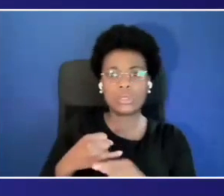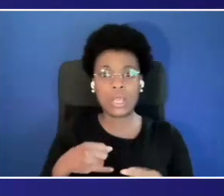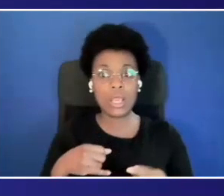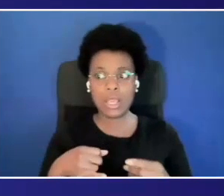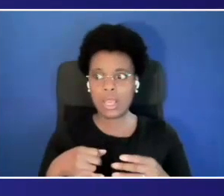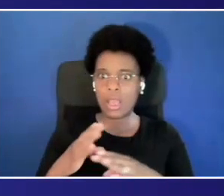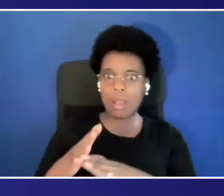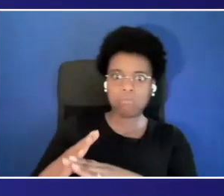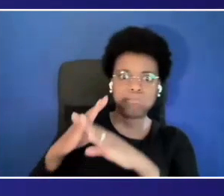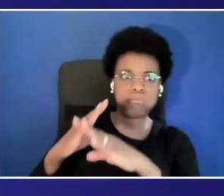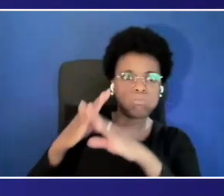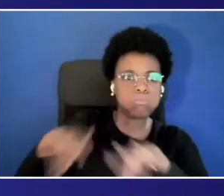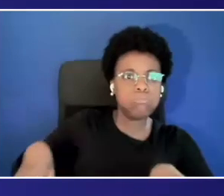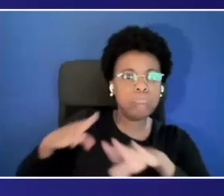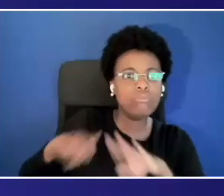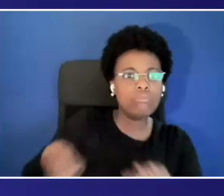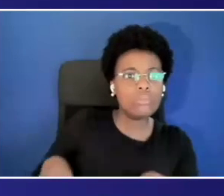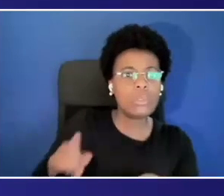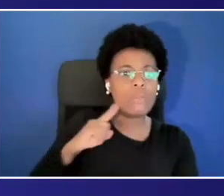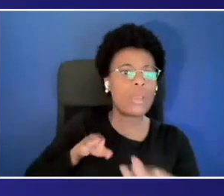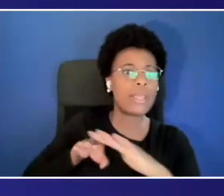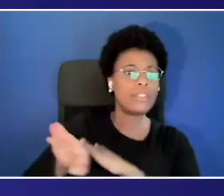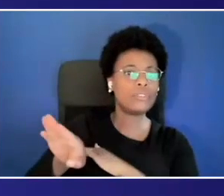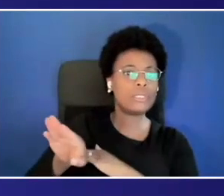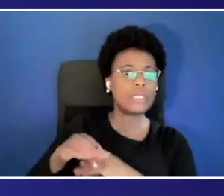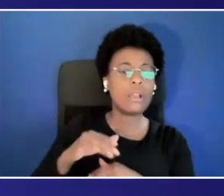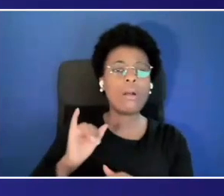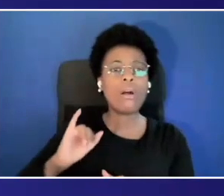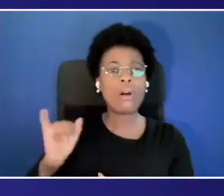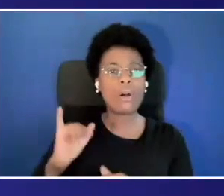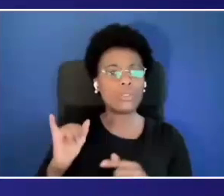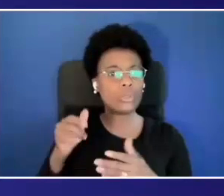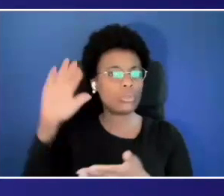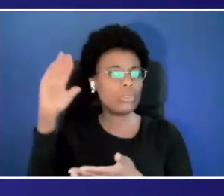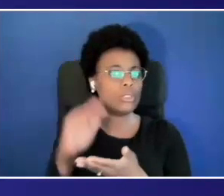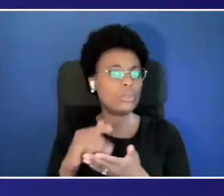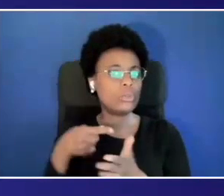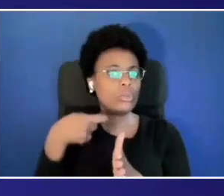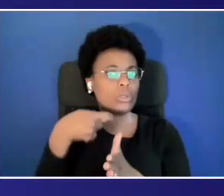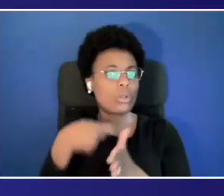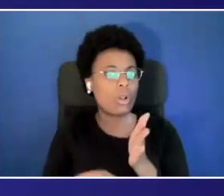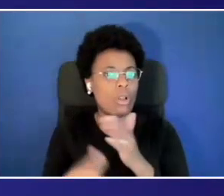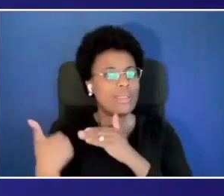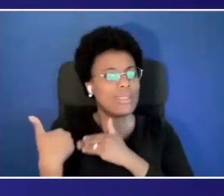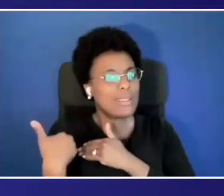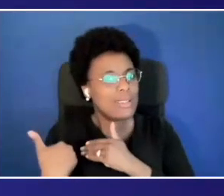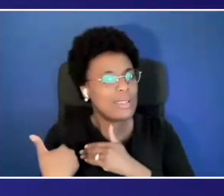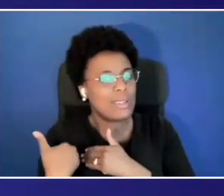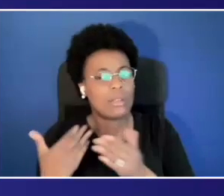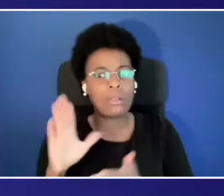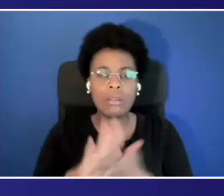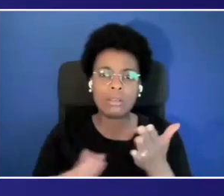And control or better yet reduce the cost burden of a post-secondary education in the United States.